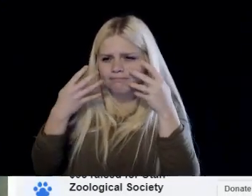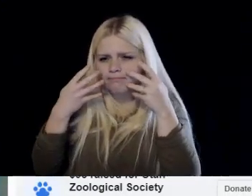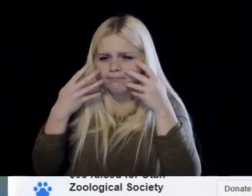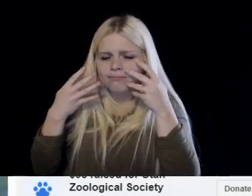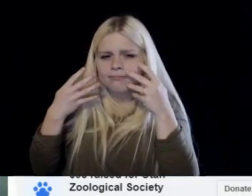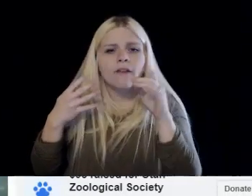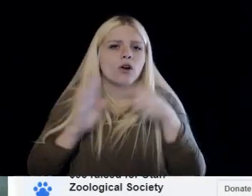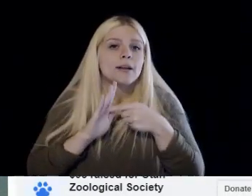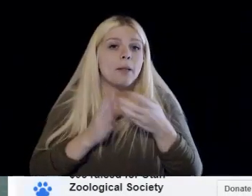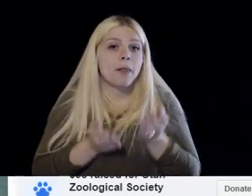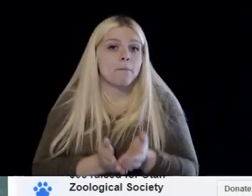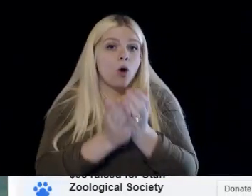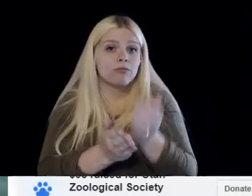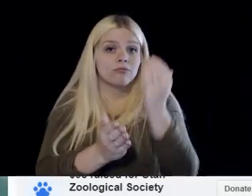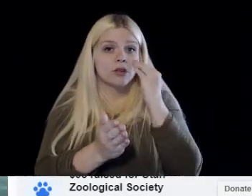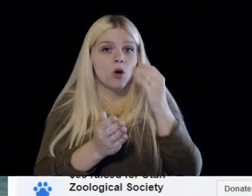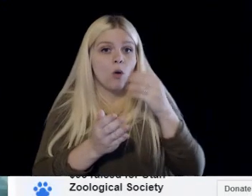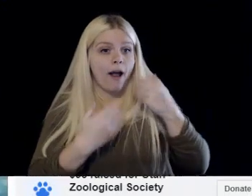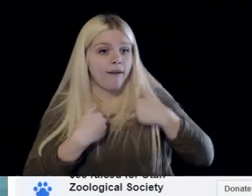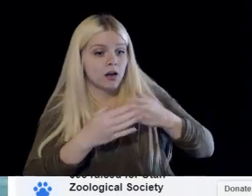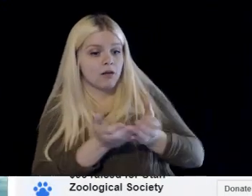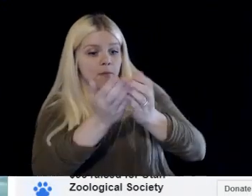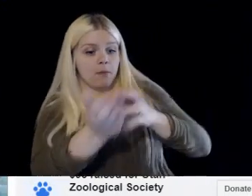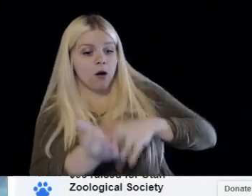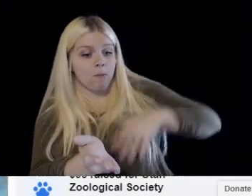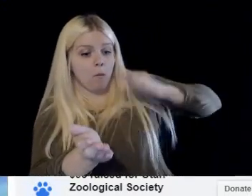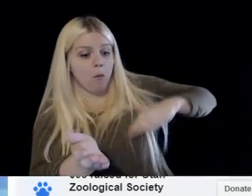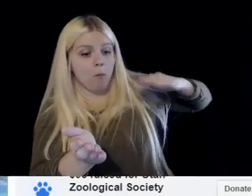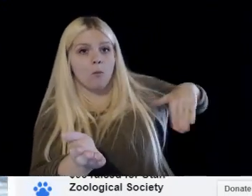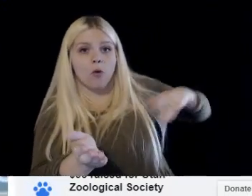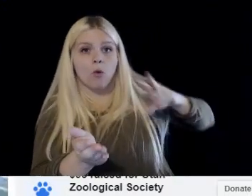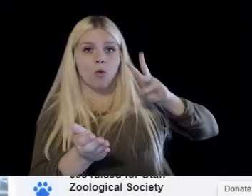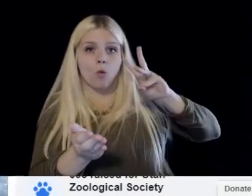behind it. So, anything that goes through the water leaves a wake.